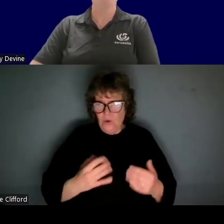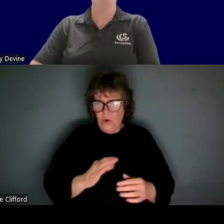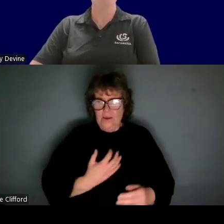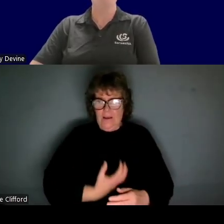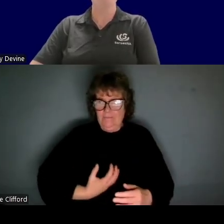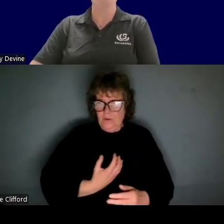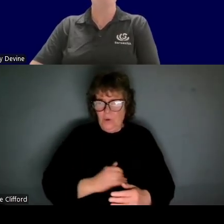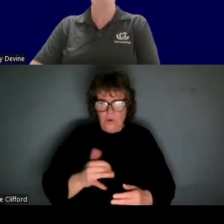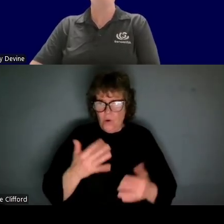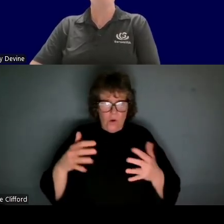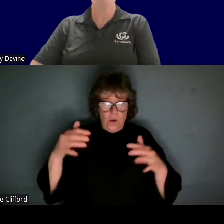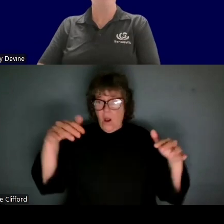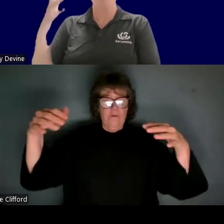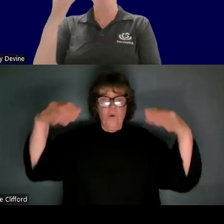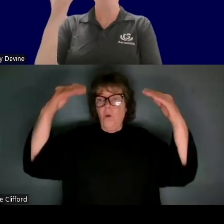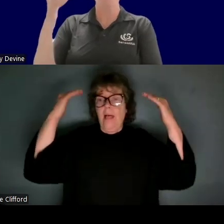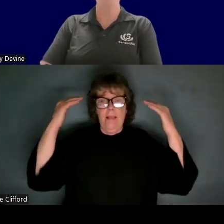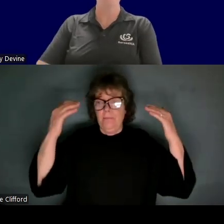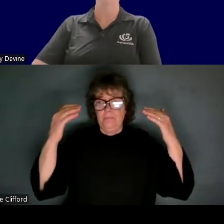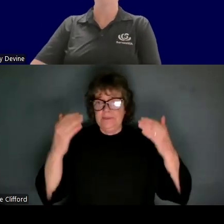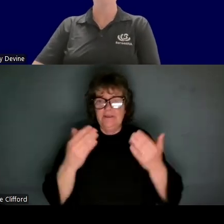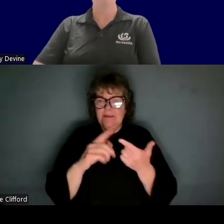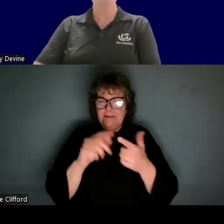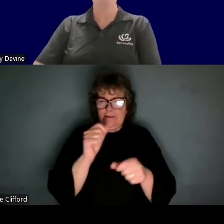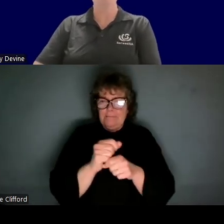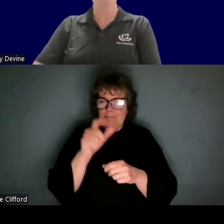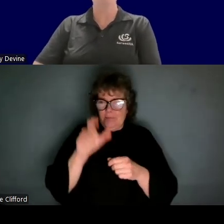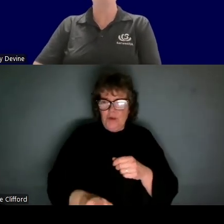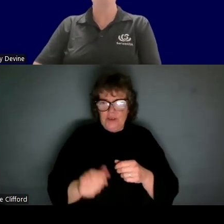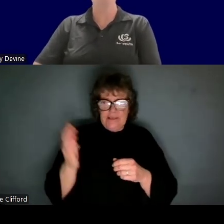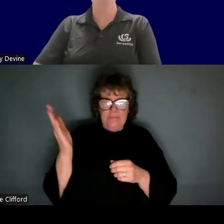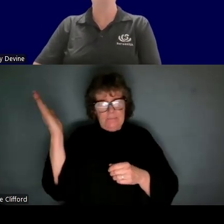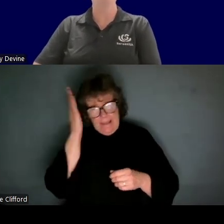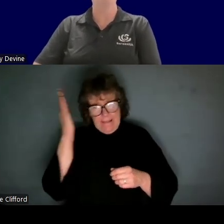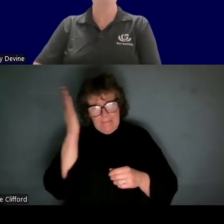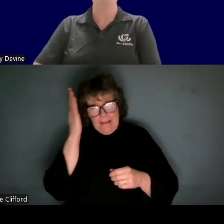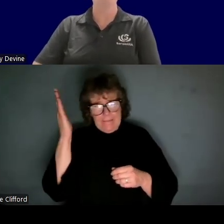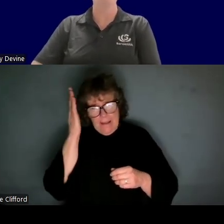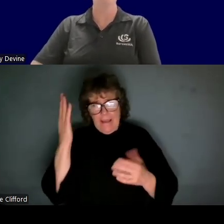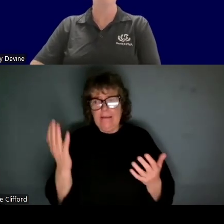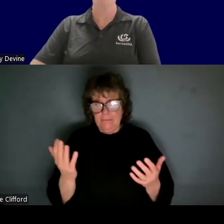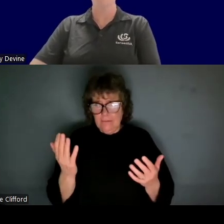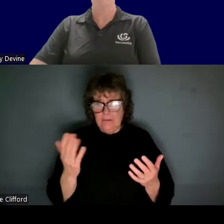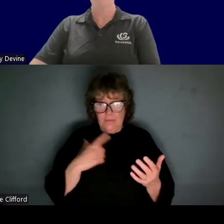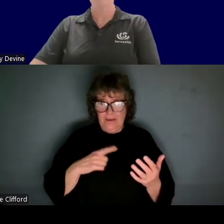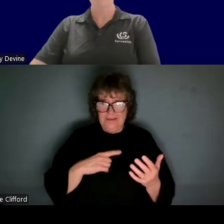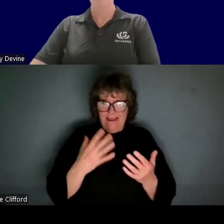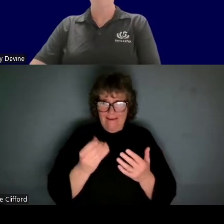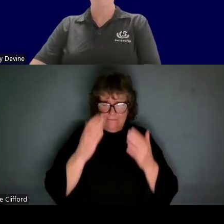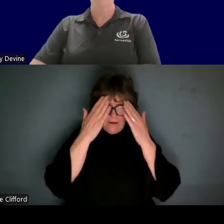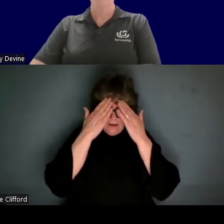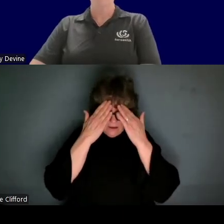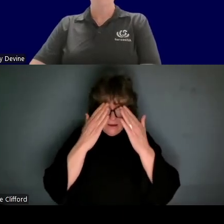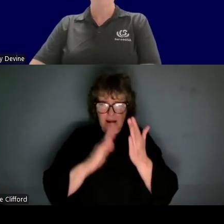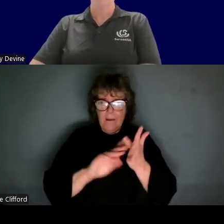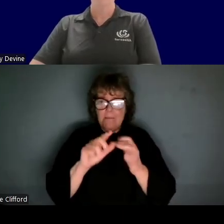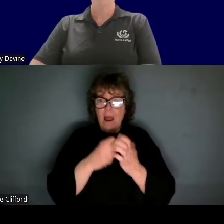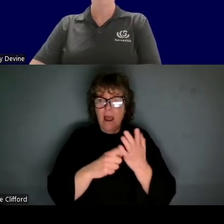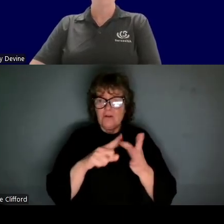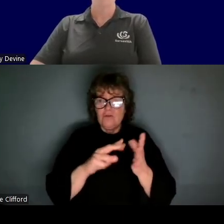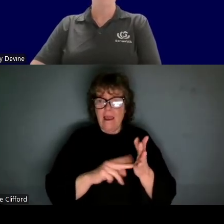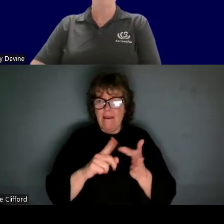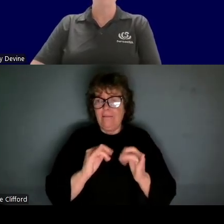a person who might bang their heads against fixed objects in response to a migraine. Property